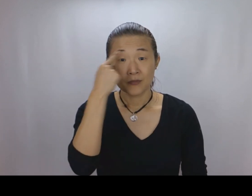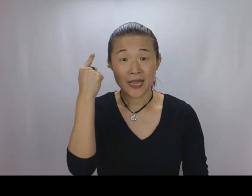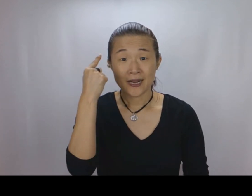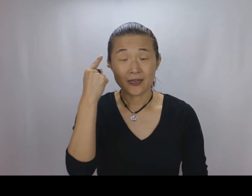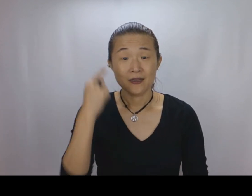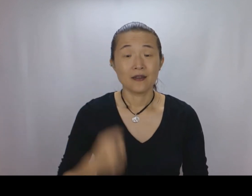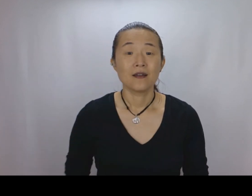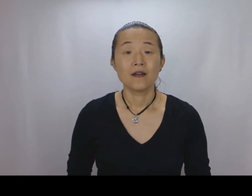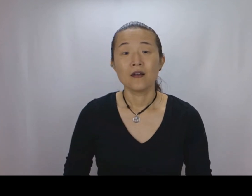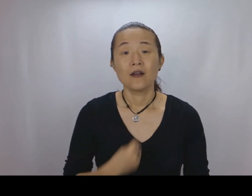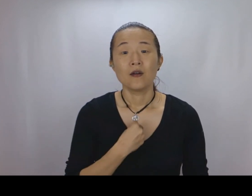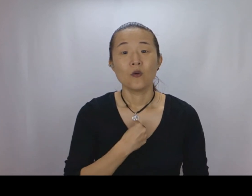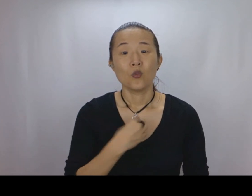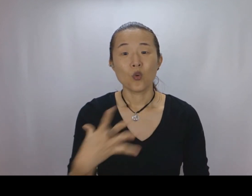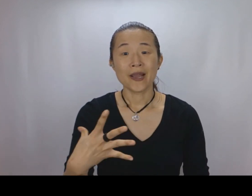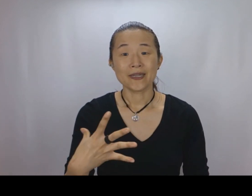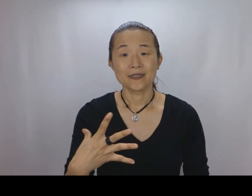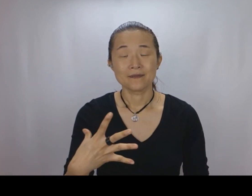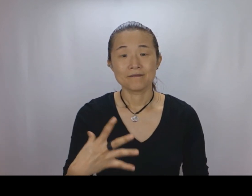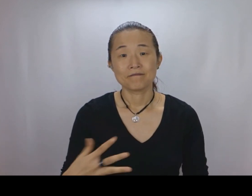Black White